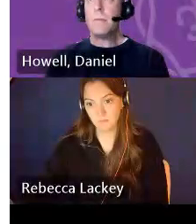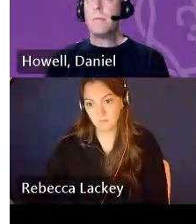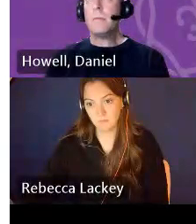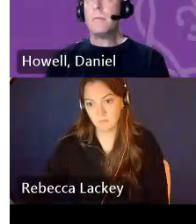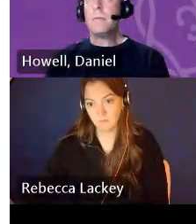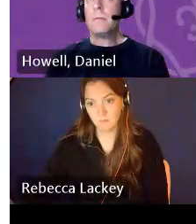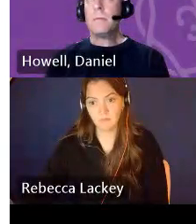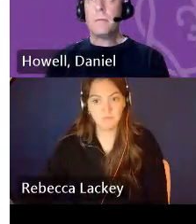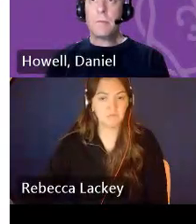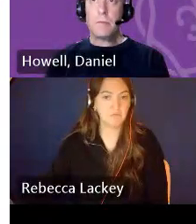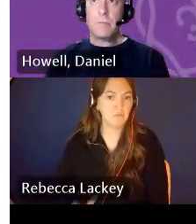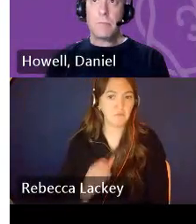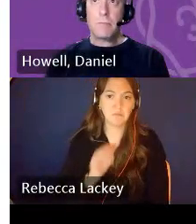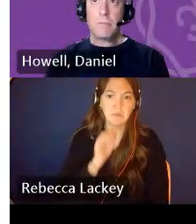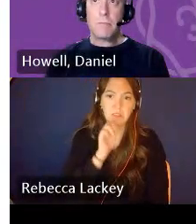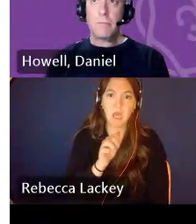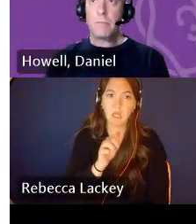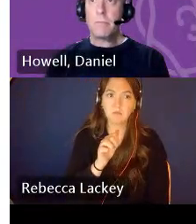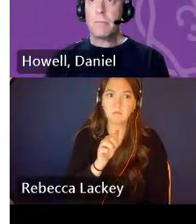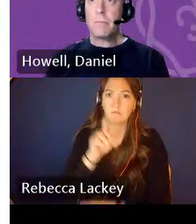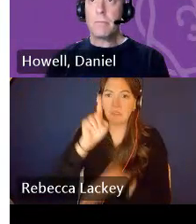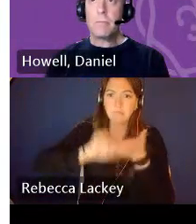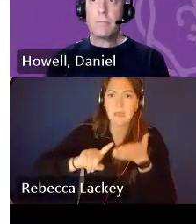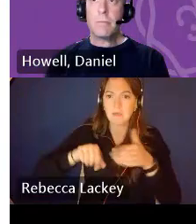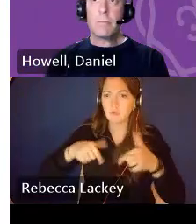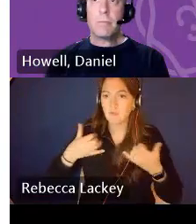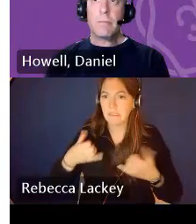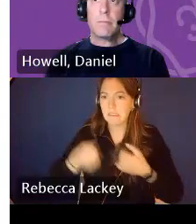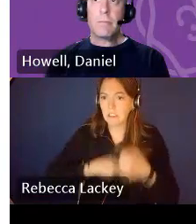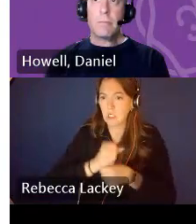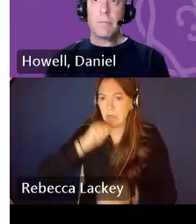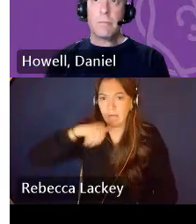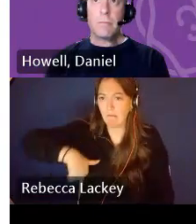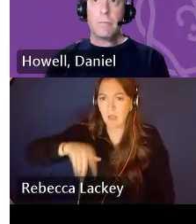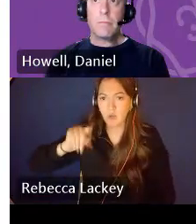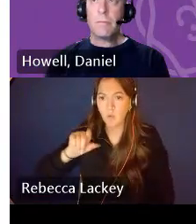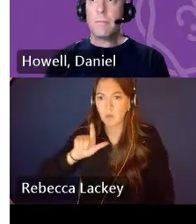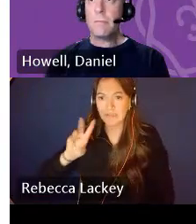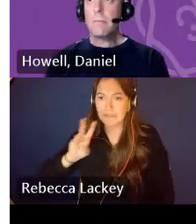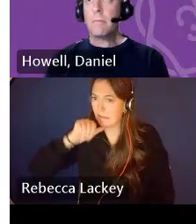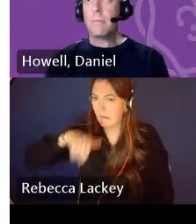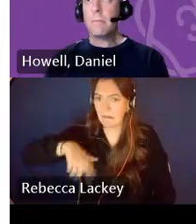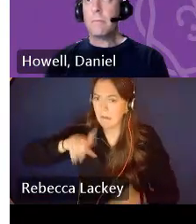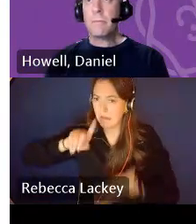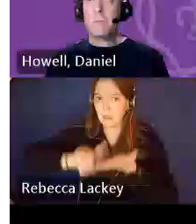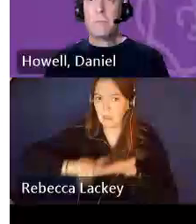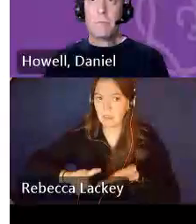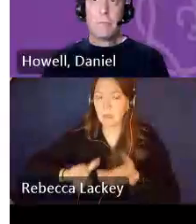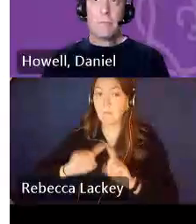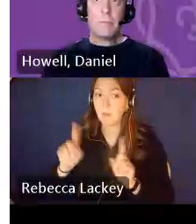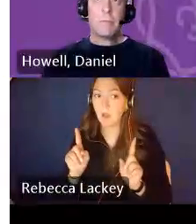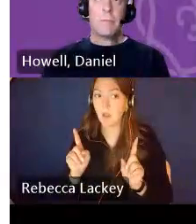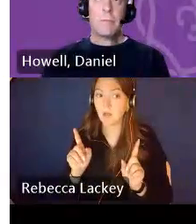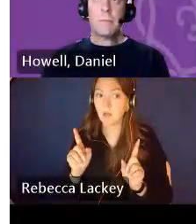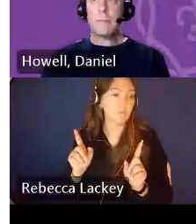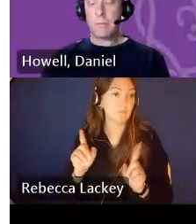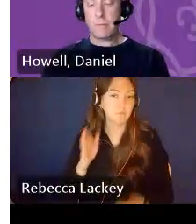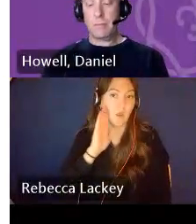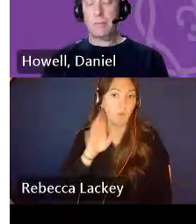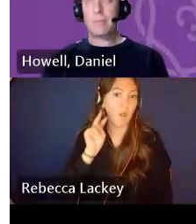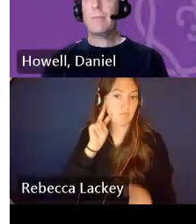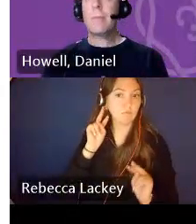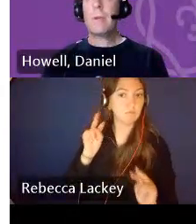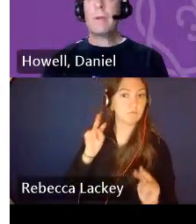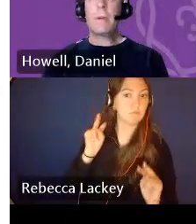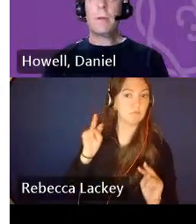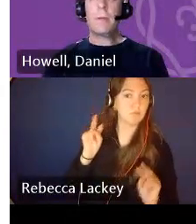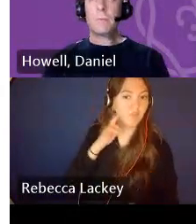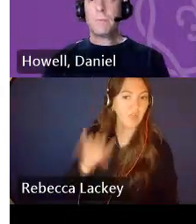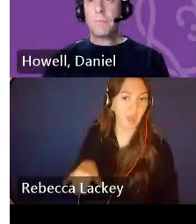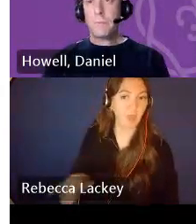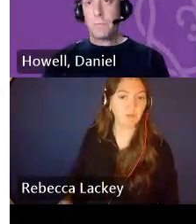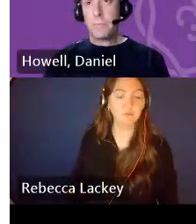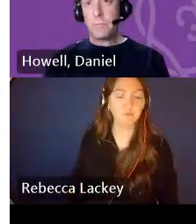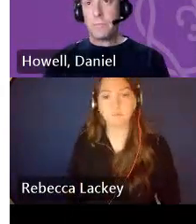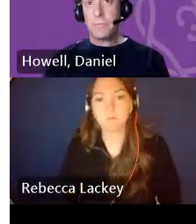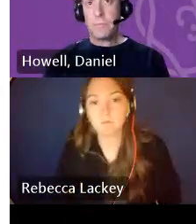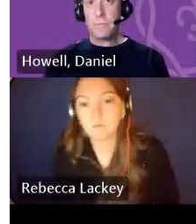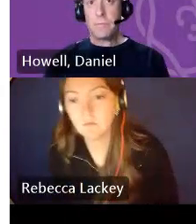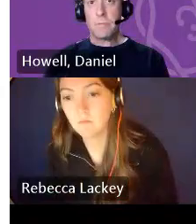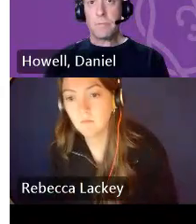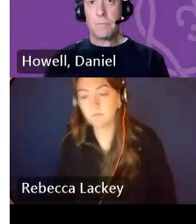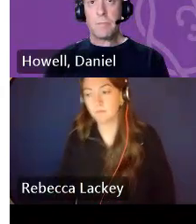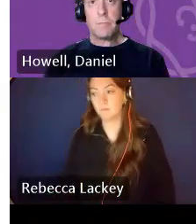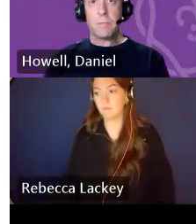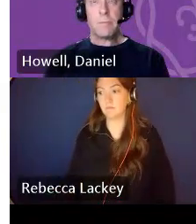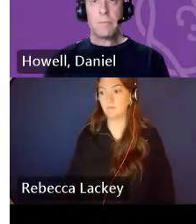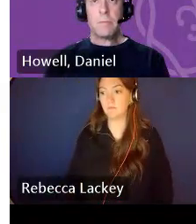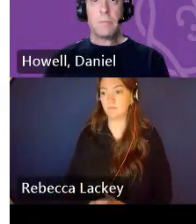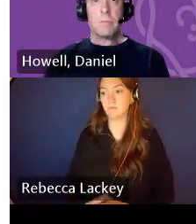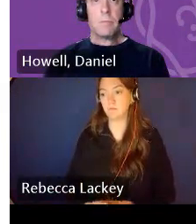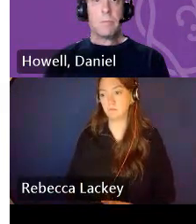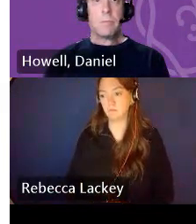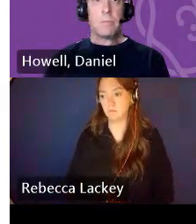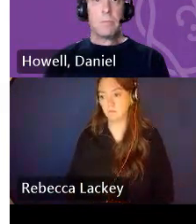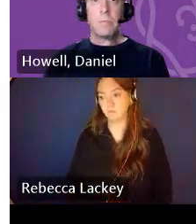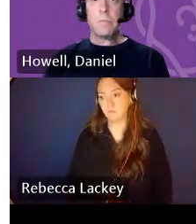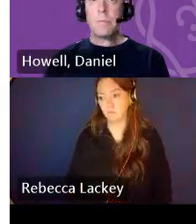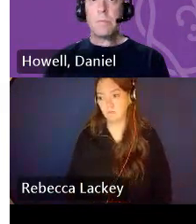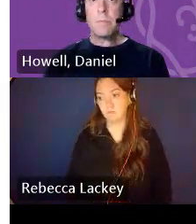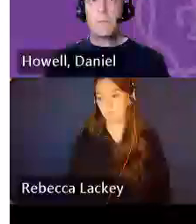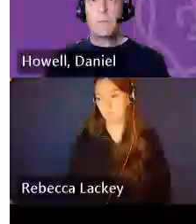we've done an inspection yet in 2026, but uh we we will keep an eye out for it. And um